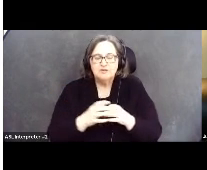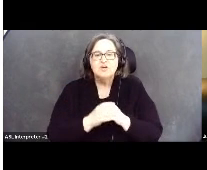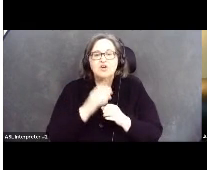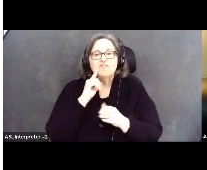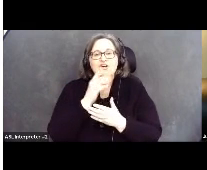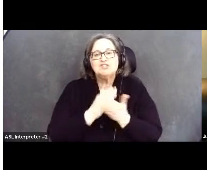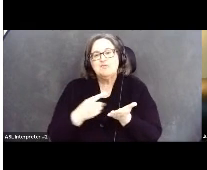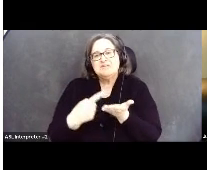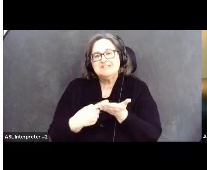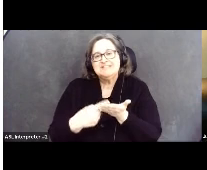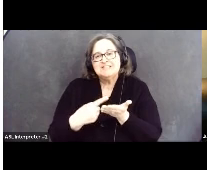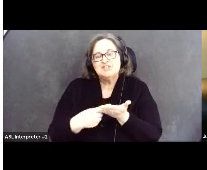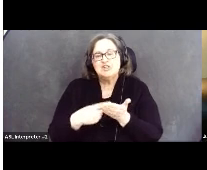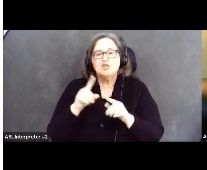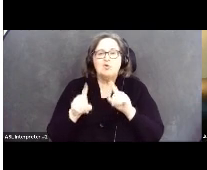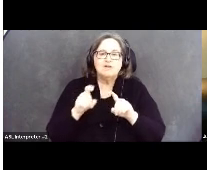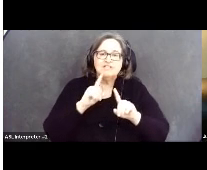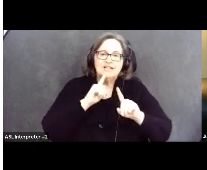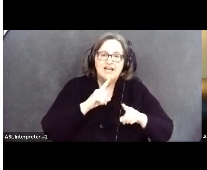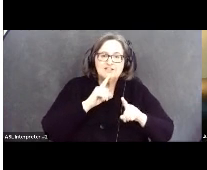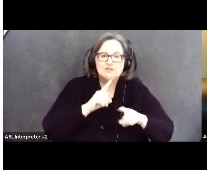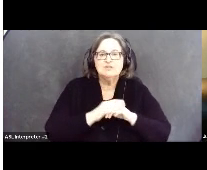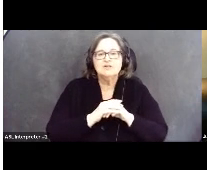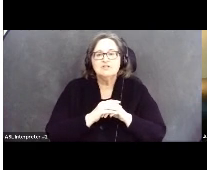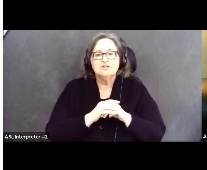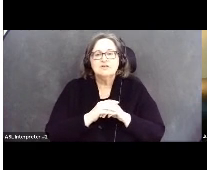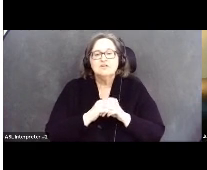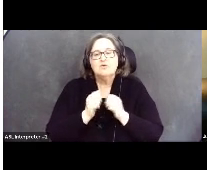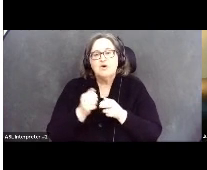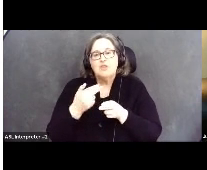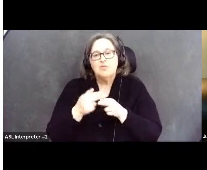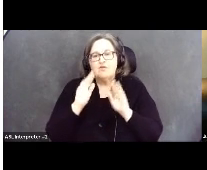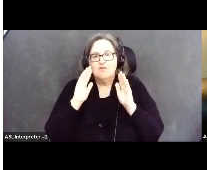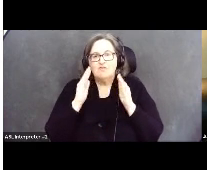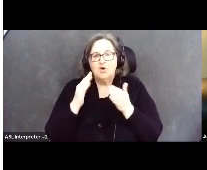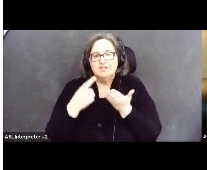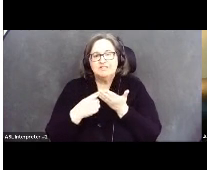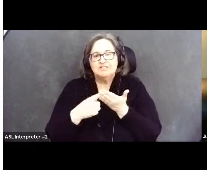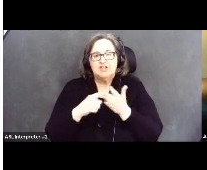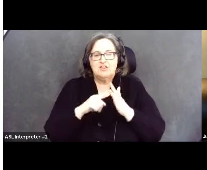discussion and question and answer with a brief focused discussion at the beginning of the session